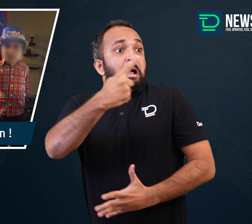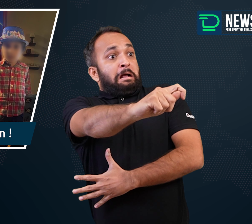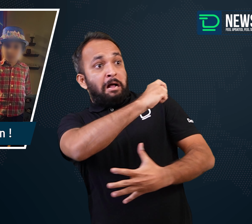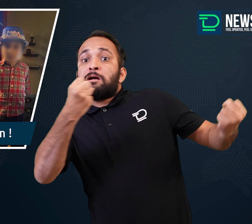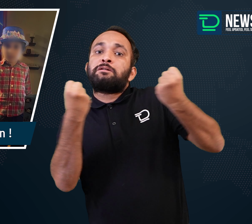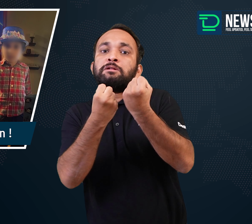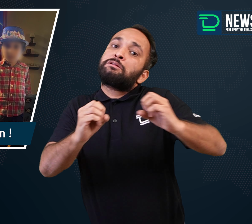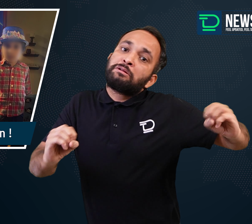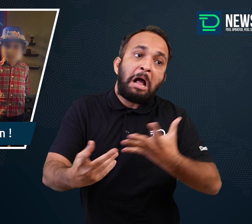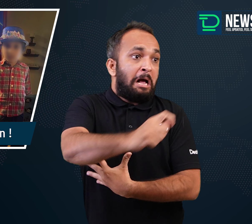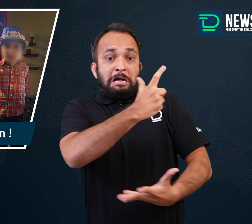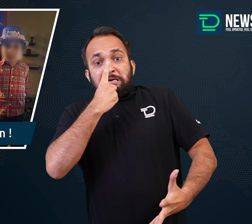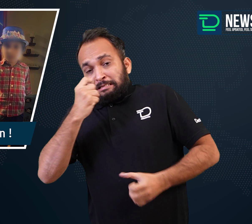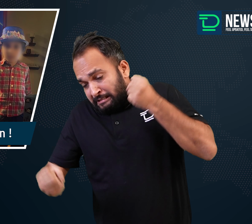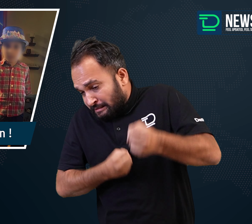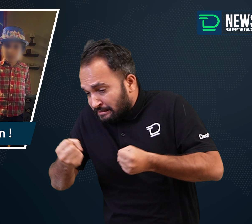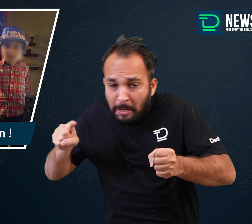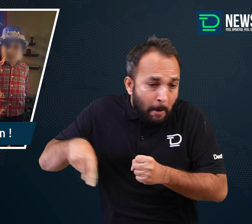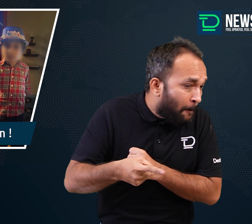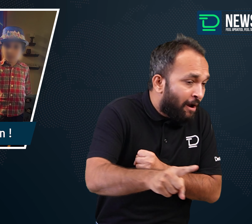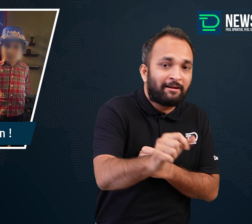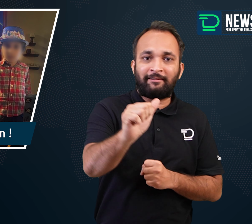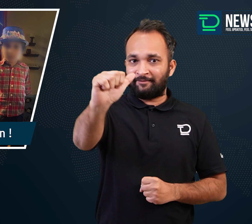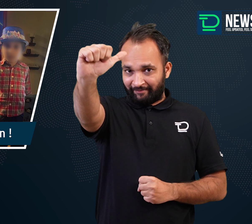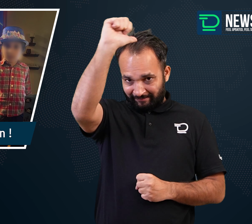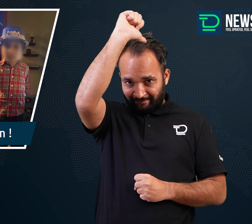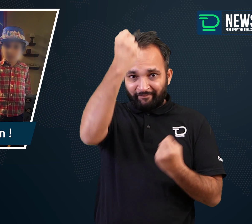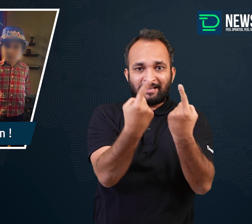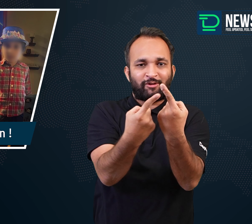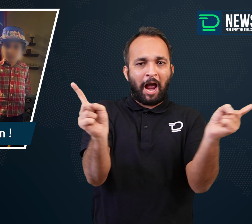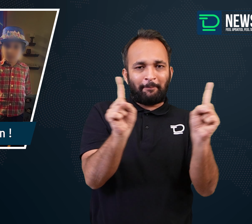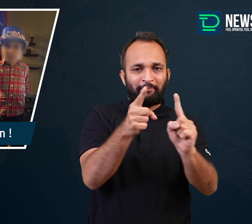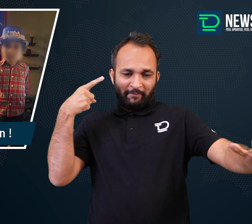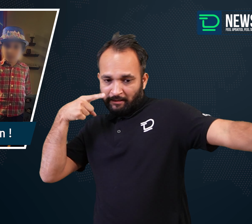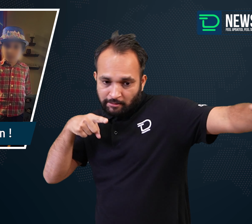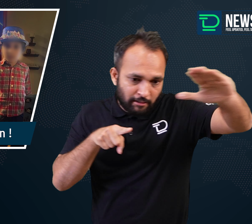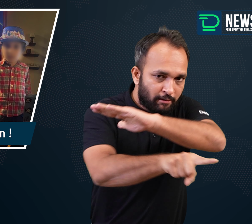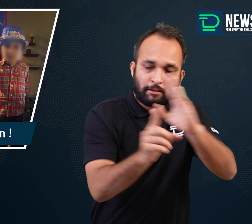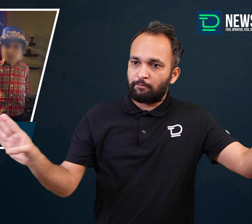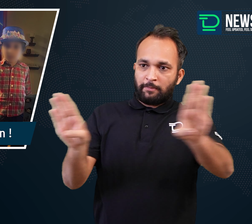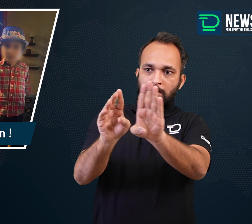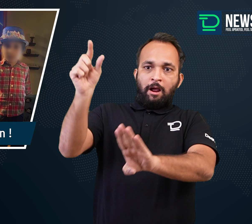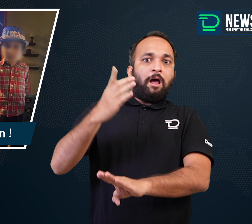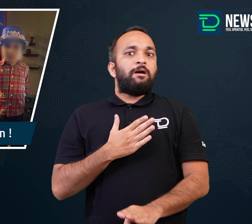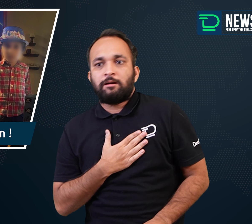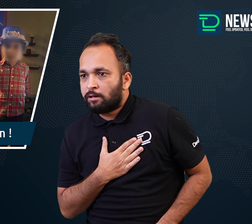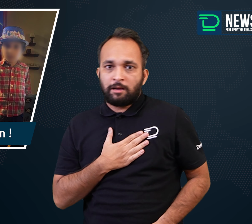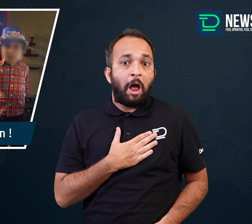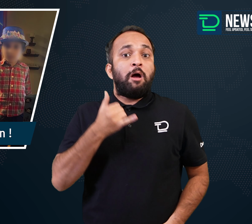So she ran into the bathroom to escape from him.